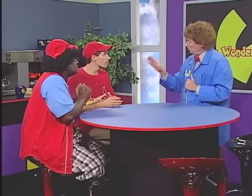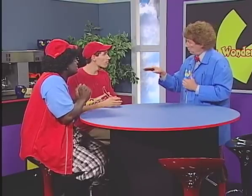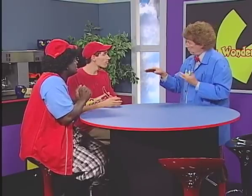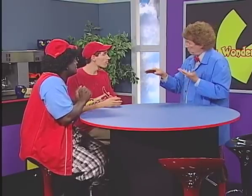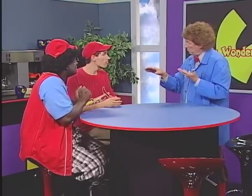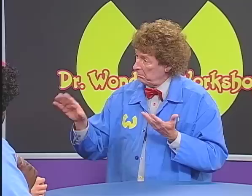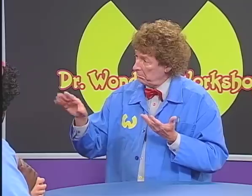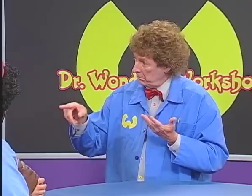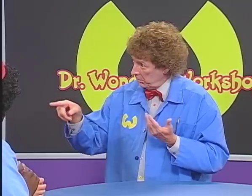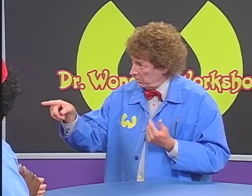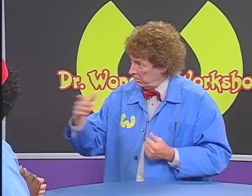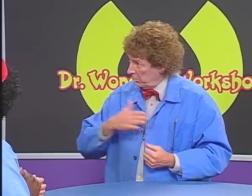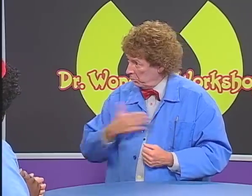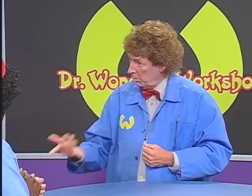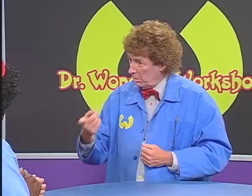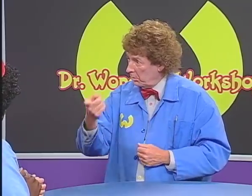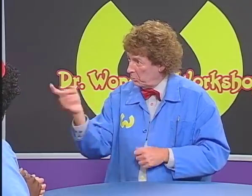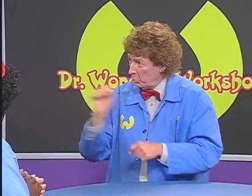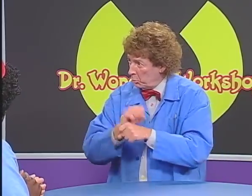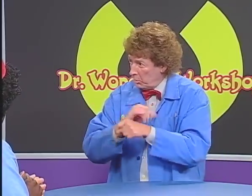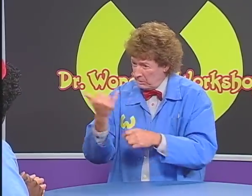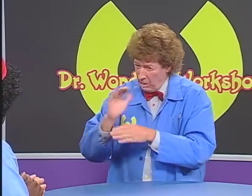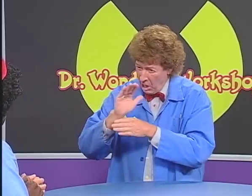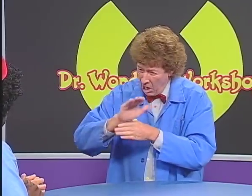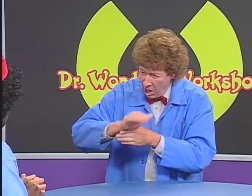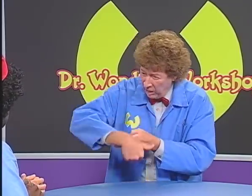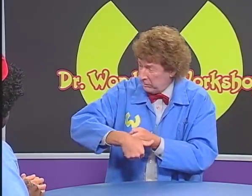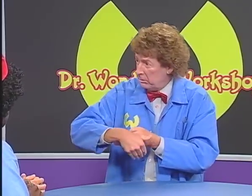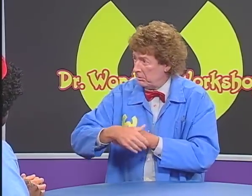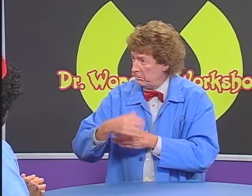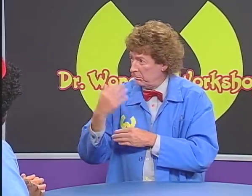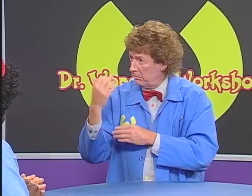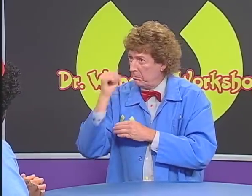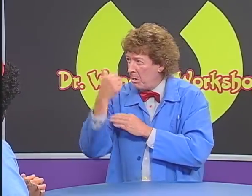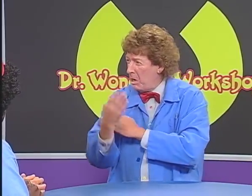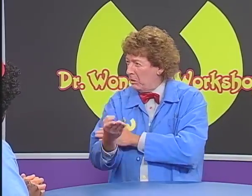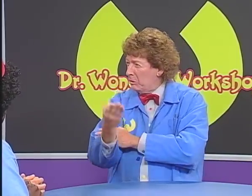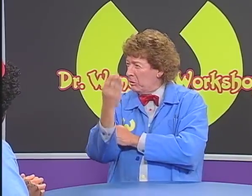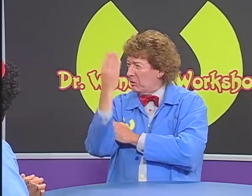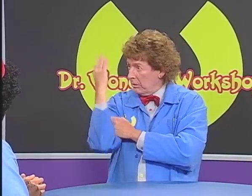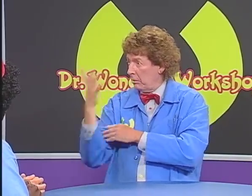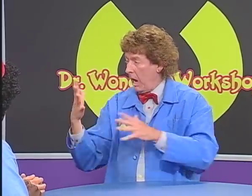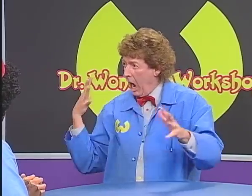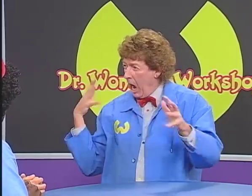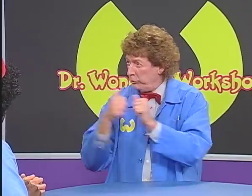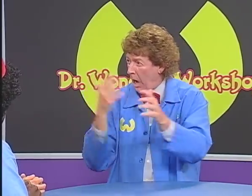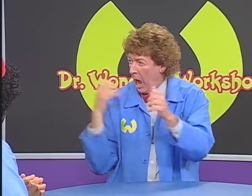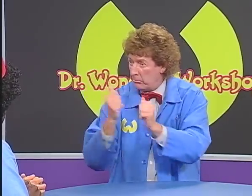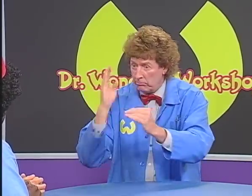BILLY, ARE YOU WILLING TO WORK TONIGHT AND TOMORROW MORNING TO CATCH UP ON YOUR WORK?